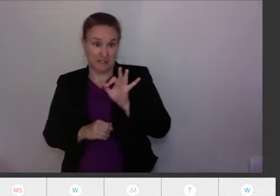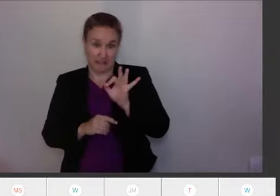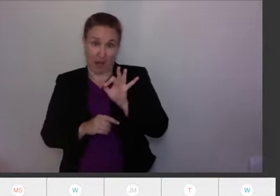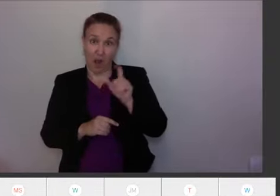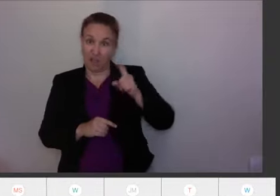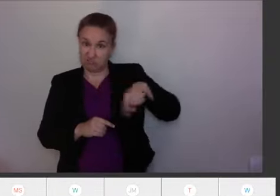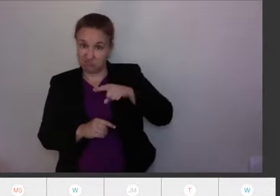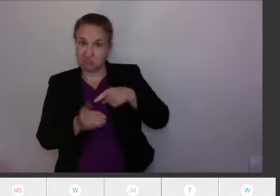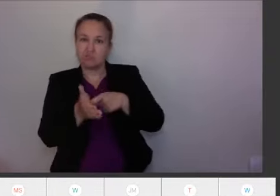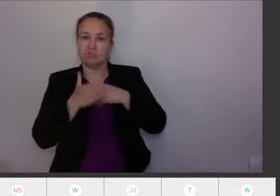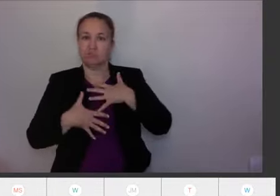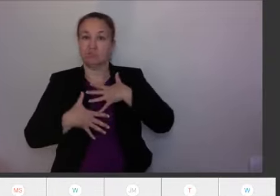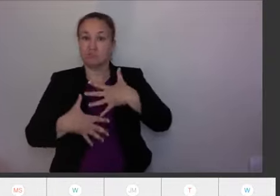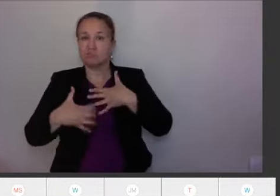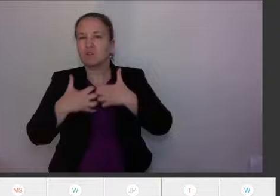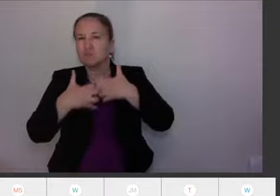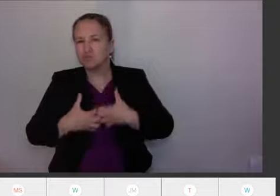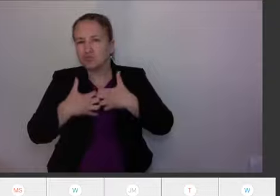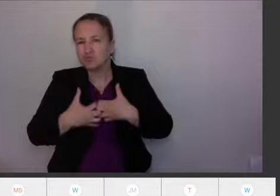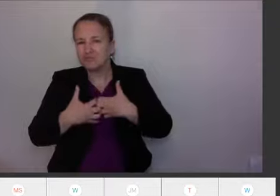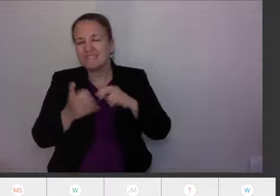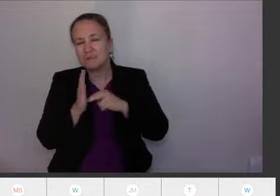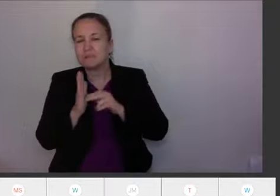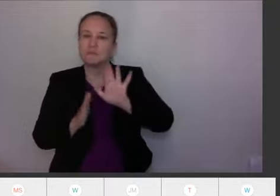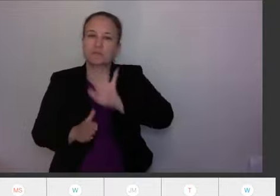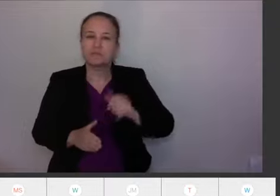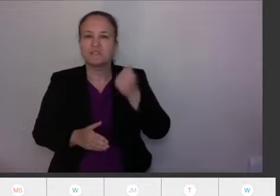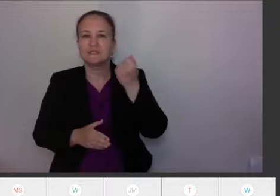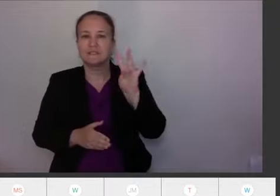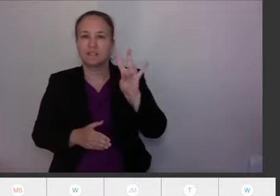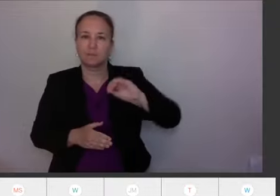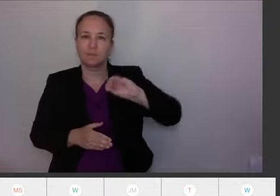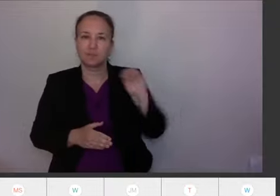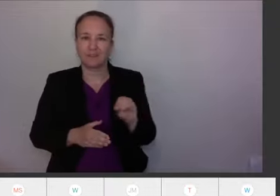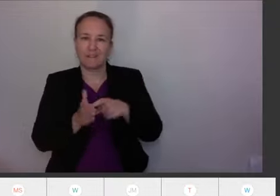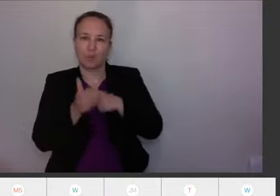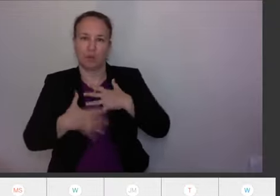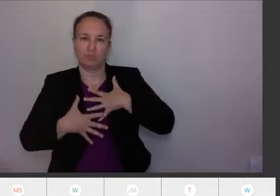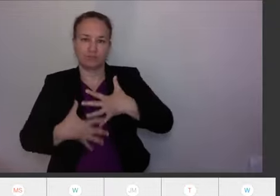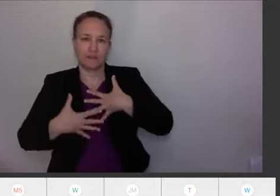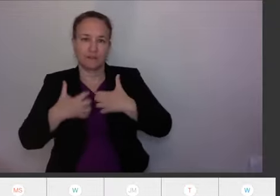ventilator or approximately 17 percent